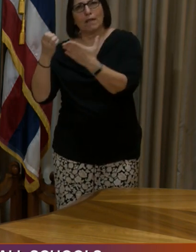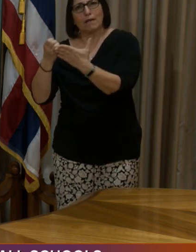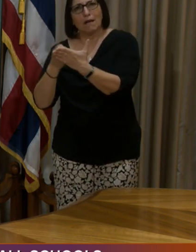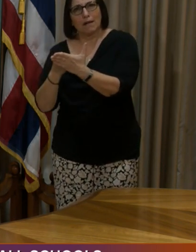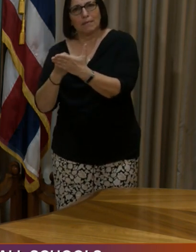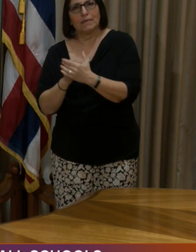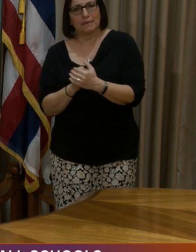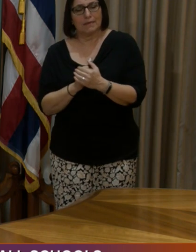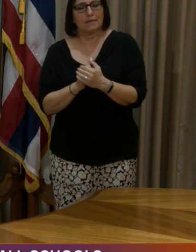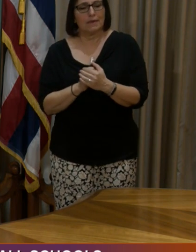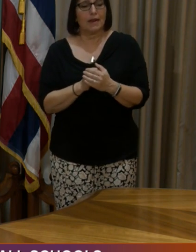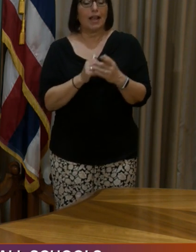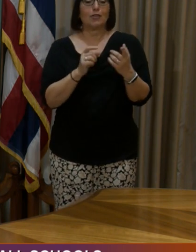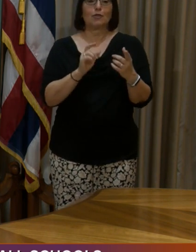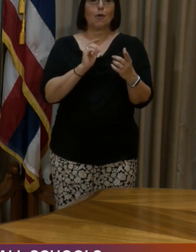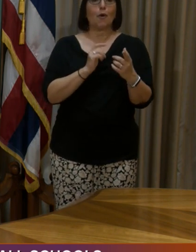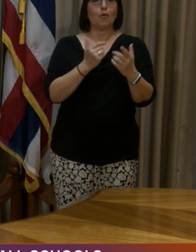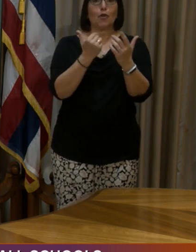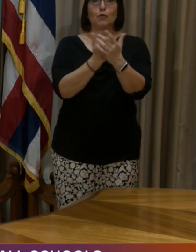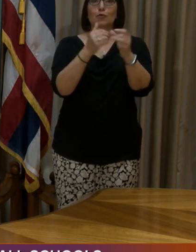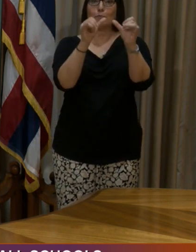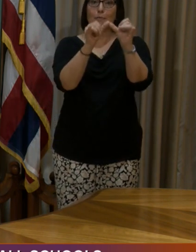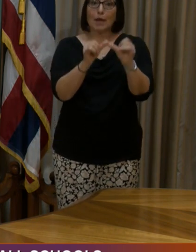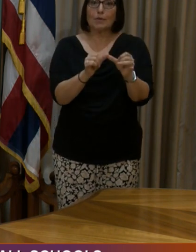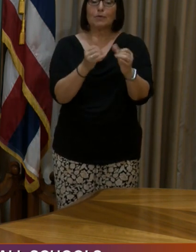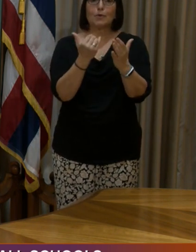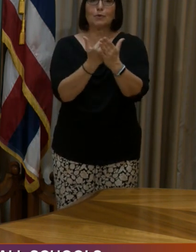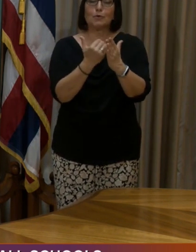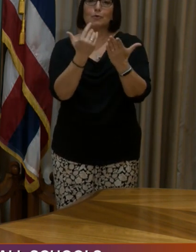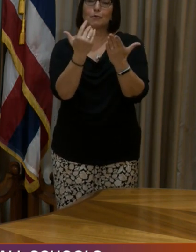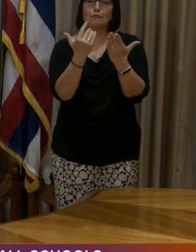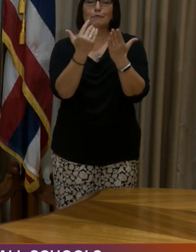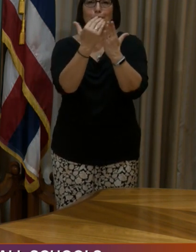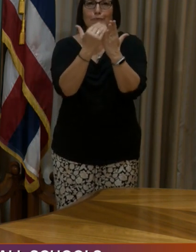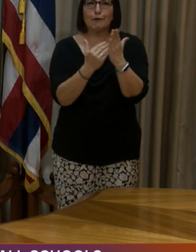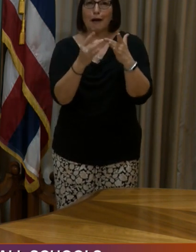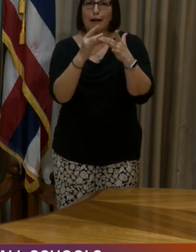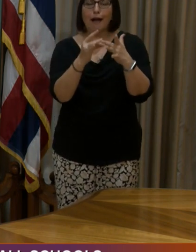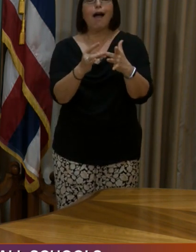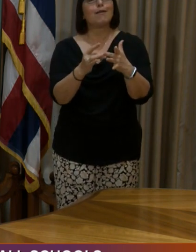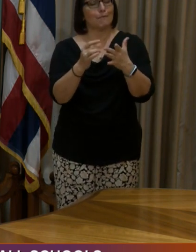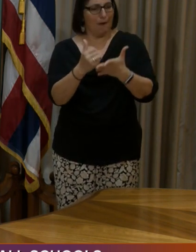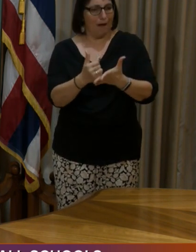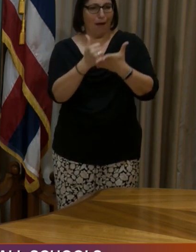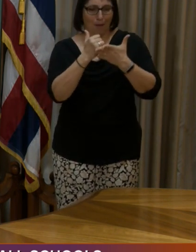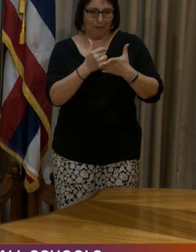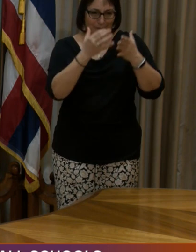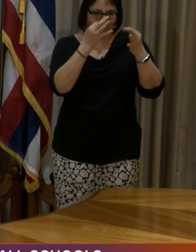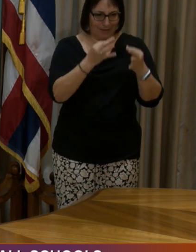SCHOOLS ARE NO DIFFERENCE. WE NEED TO DO THIS WELL, AND